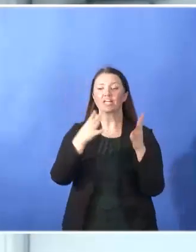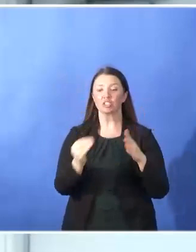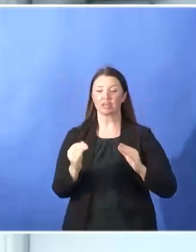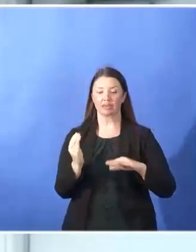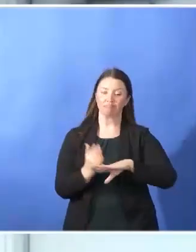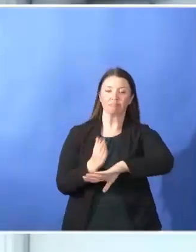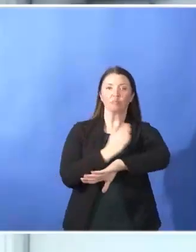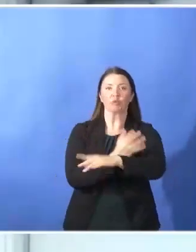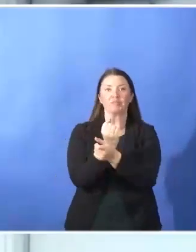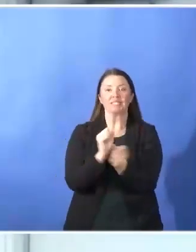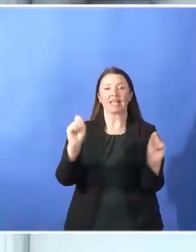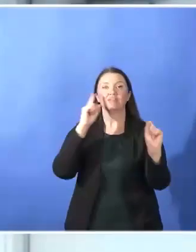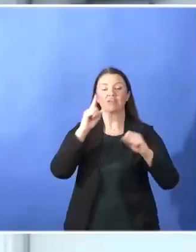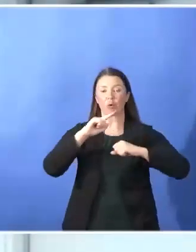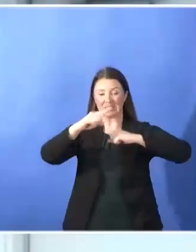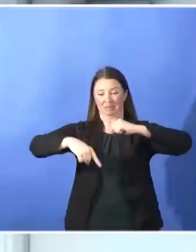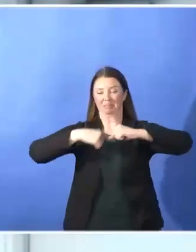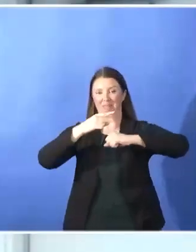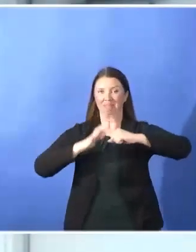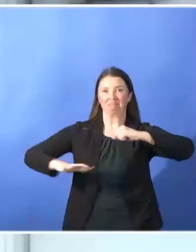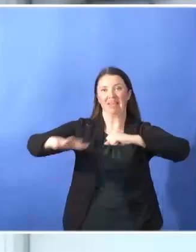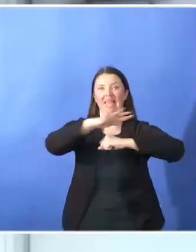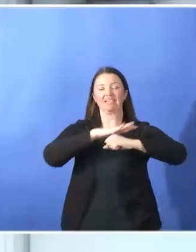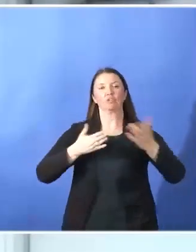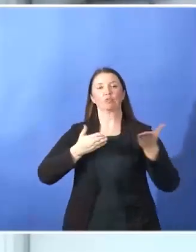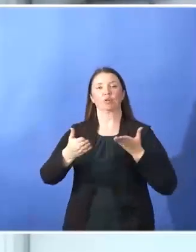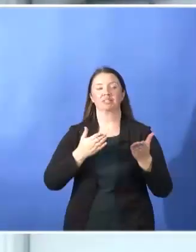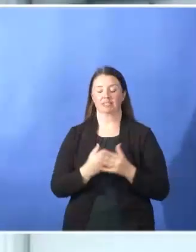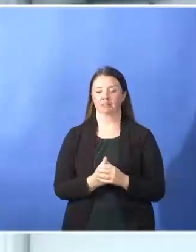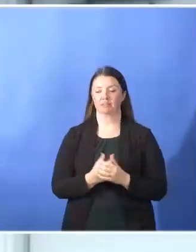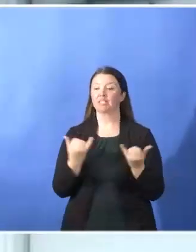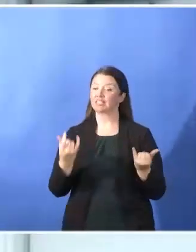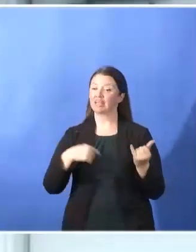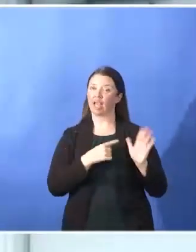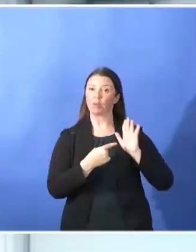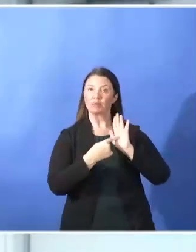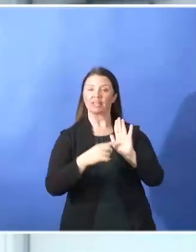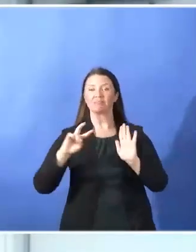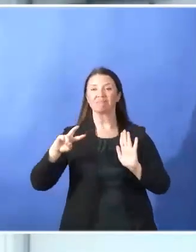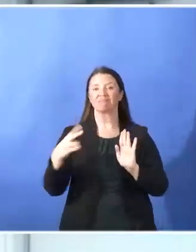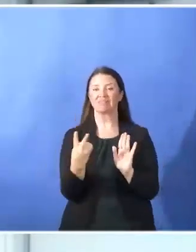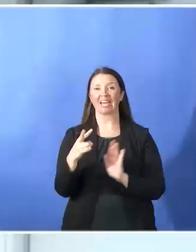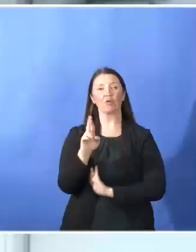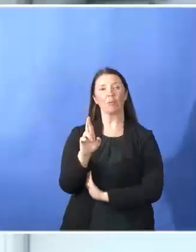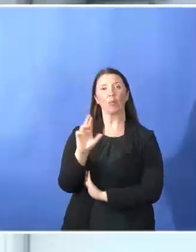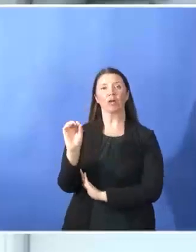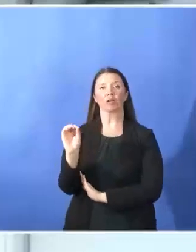TODAY, WE PRESENT A SECOND REPORT AND ORDER ADOPTING RULES